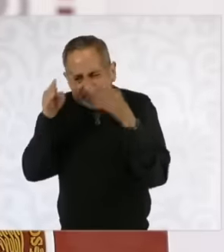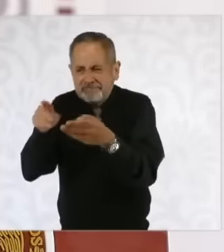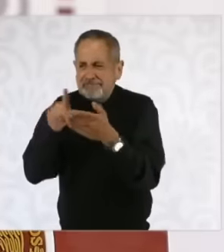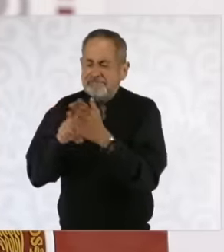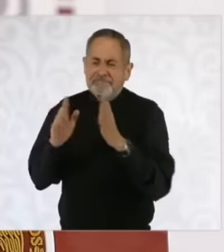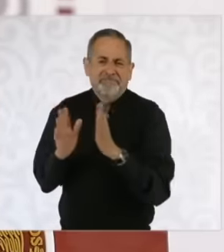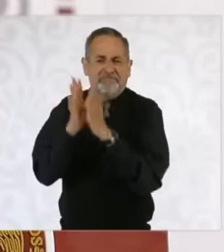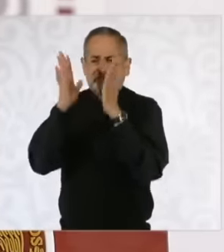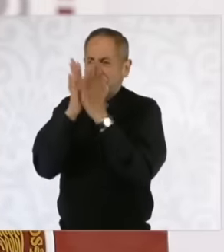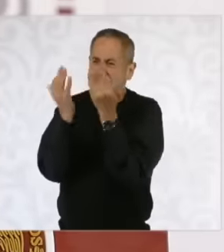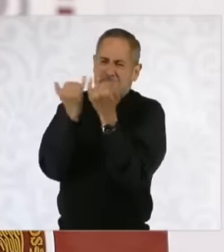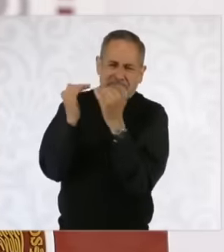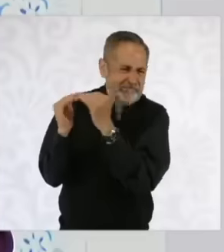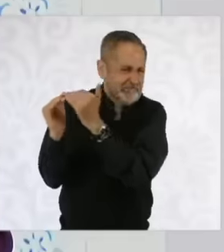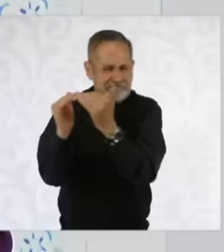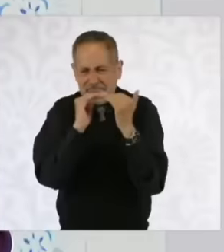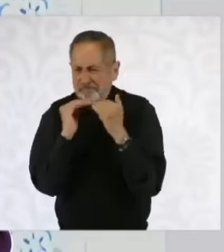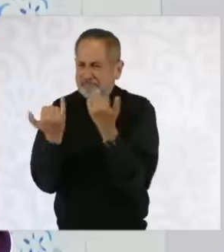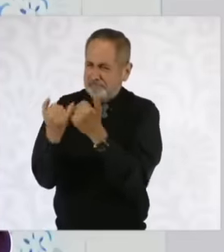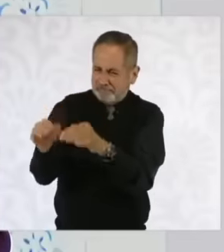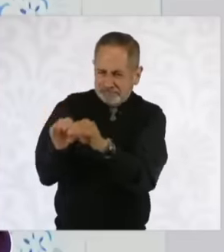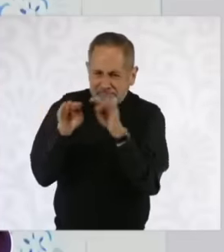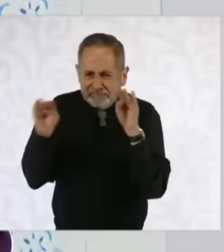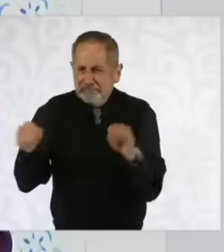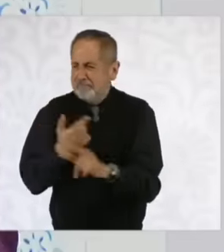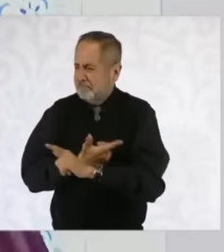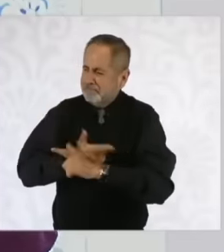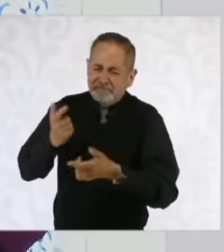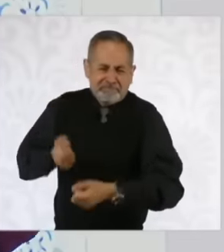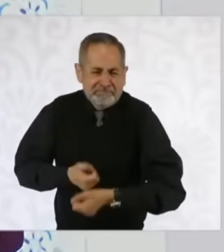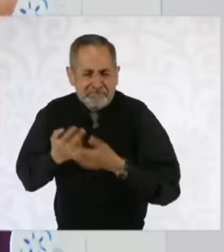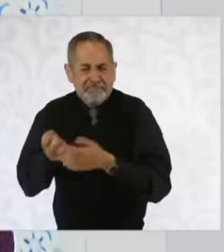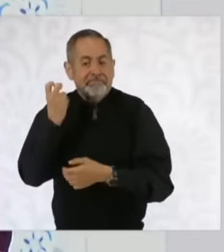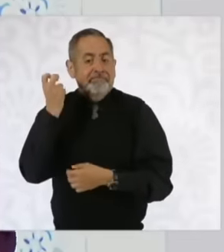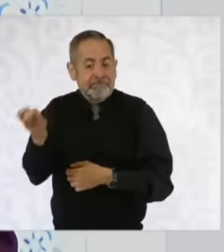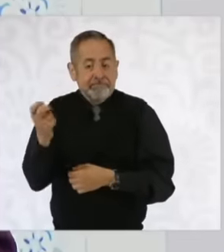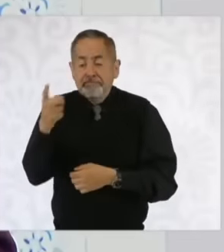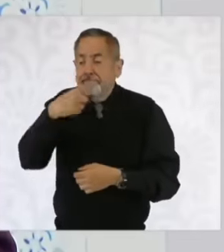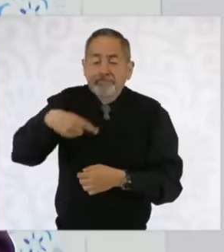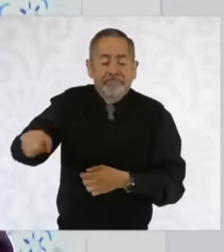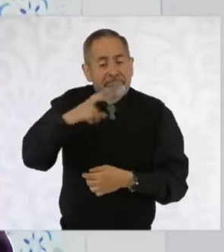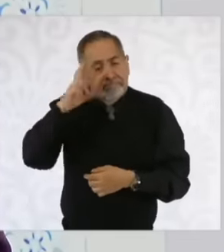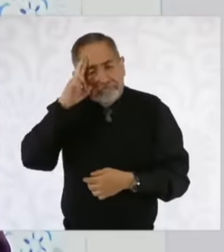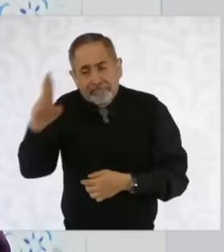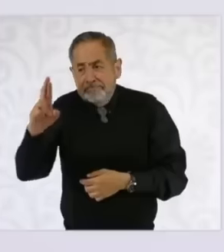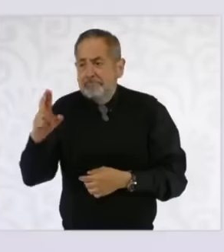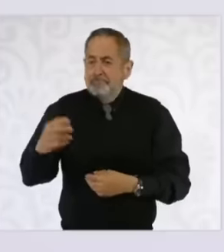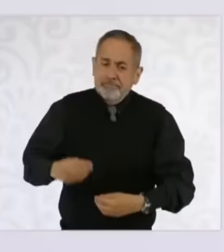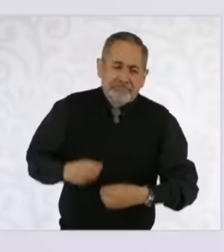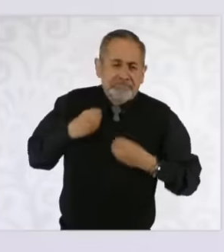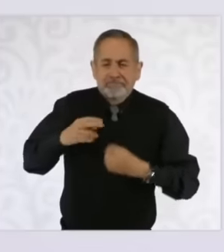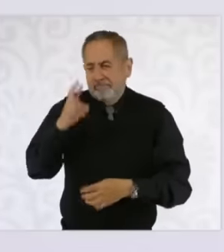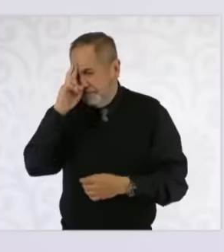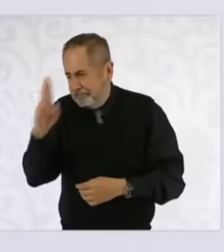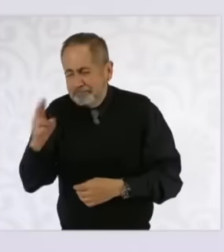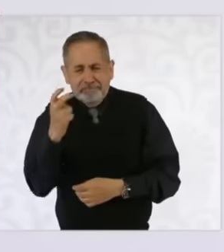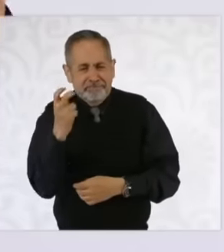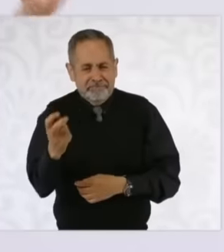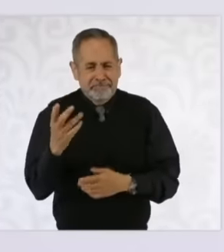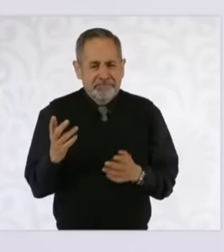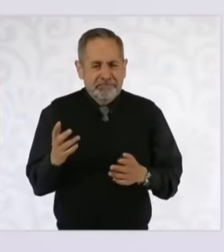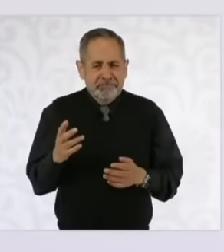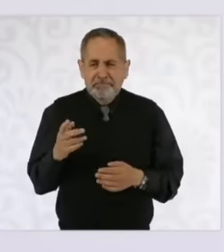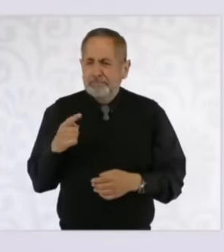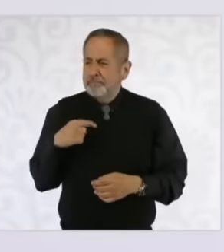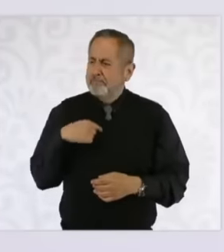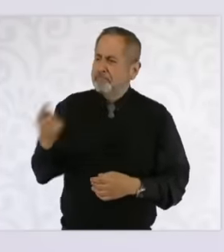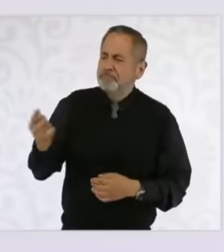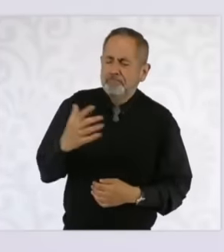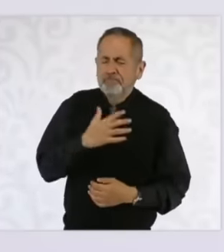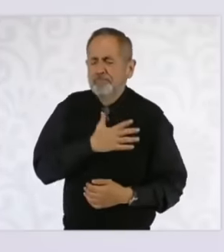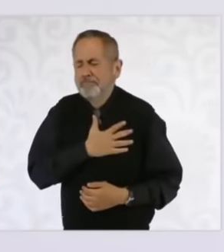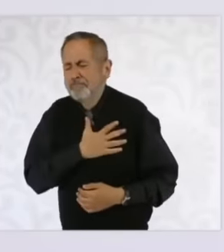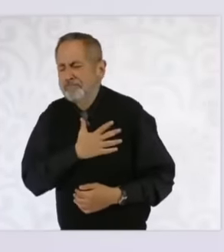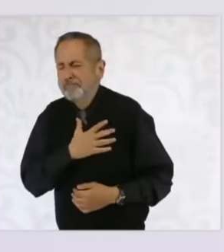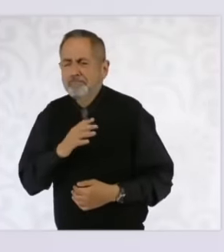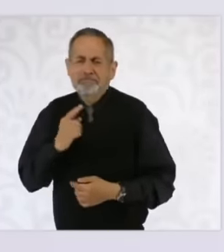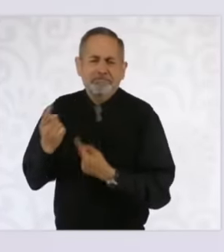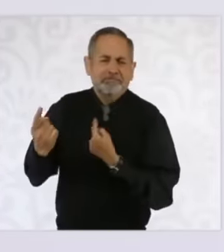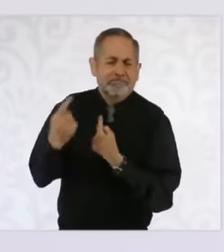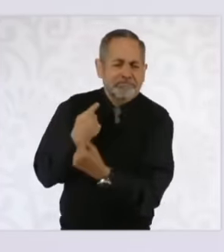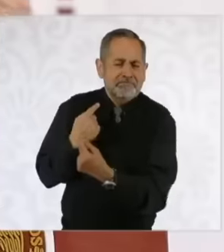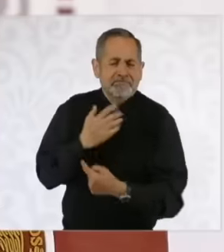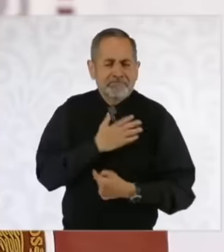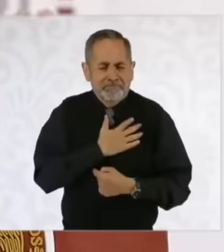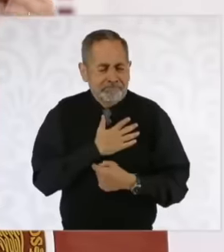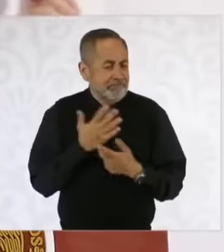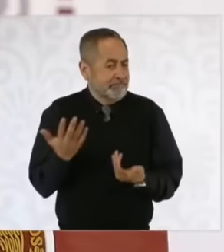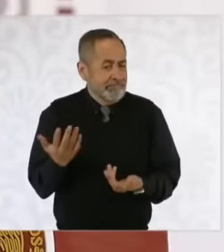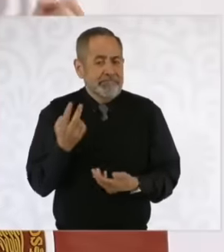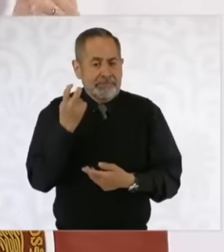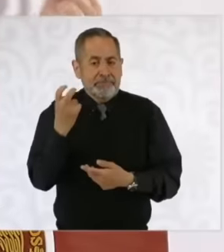freedoms it is that of respect for life it is that of Love for one's neighbor it is the belief that happiness does not